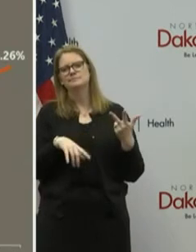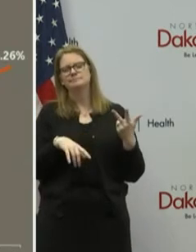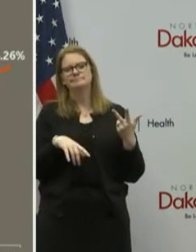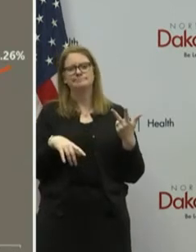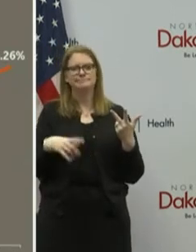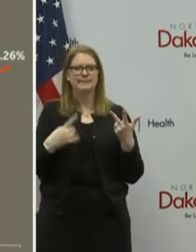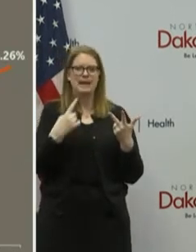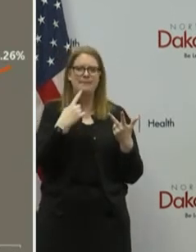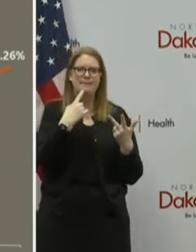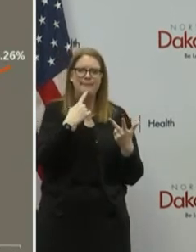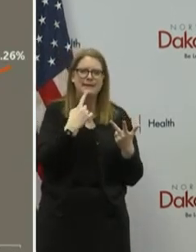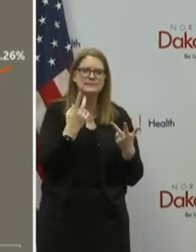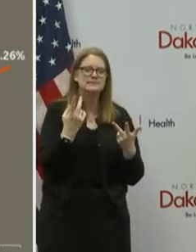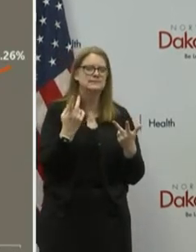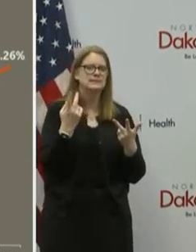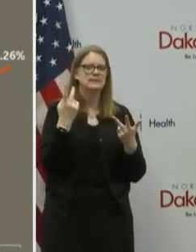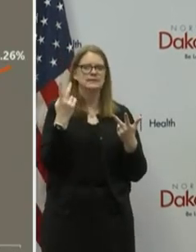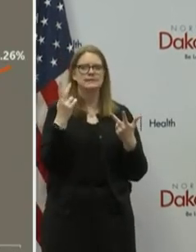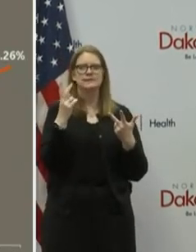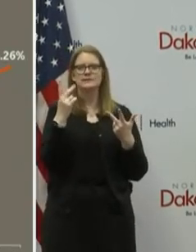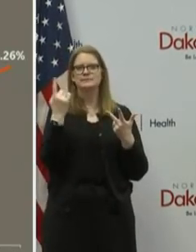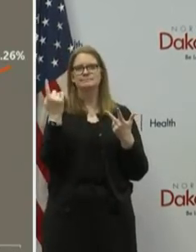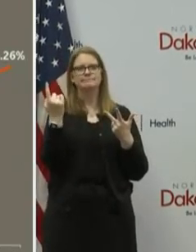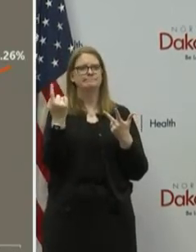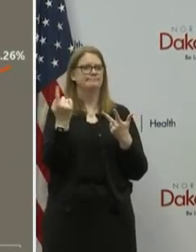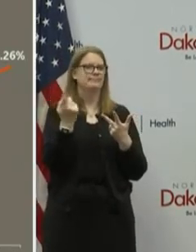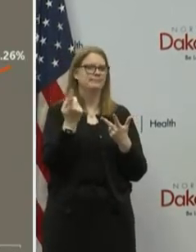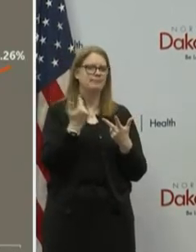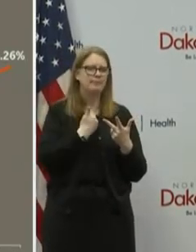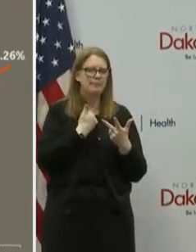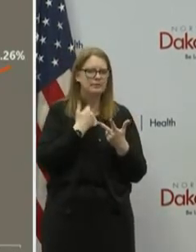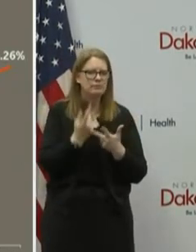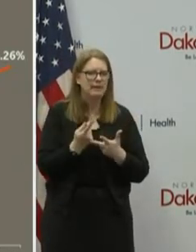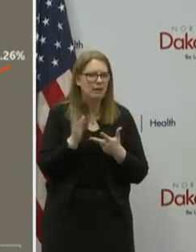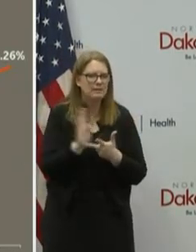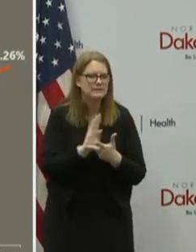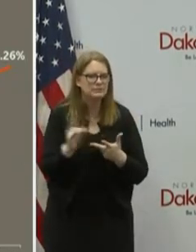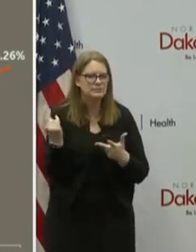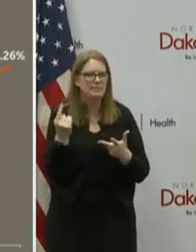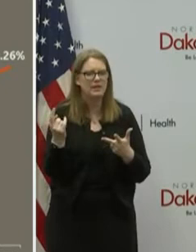OUT TO A BAR OR RESTAURANT. MAYBE MISS SEEING YOUR, YOU KNOW, SOMEONE ELSE THAT YOU'VE